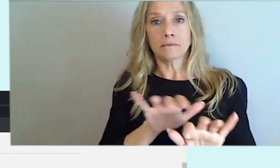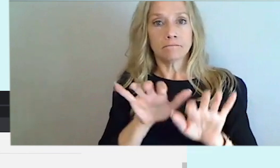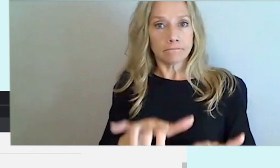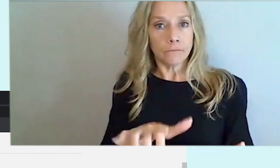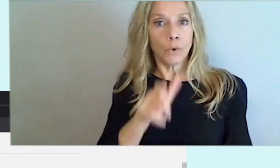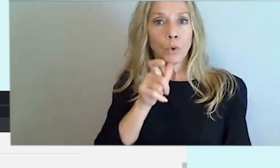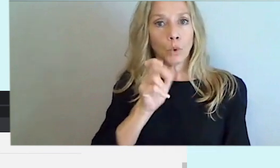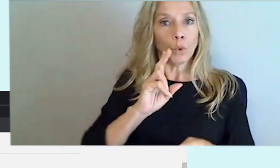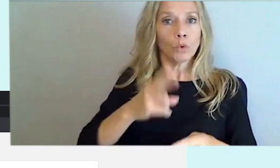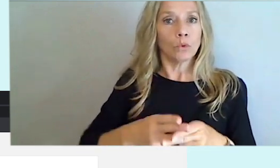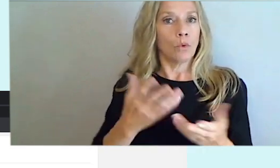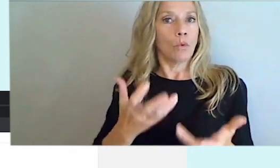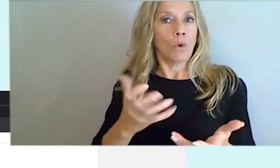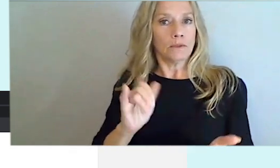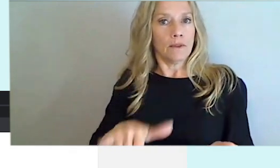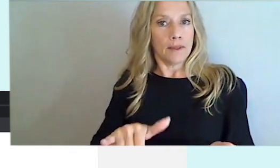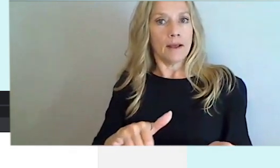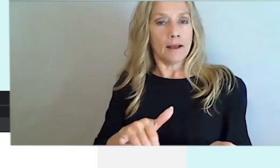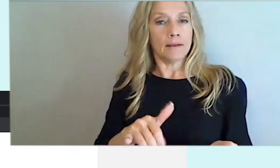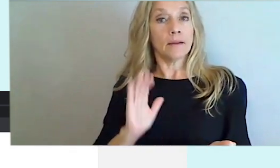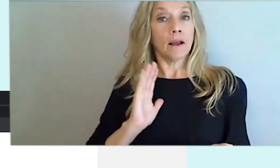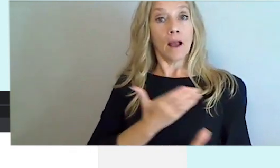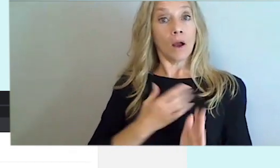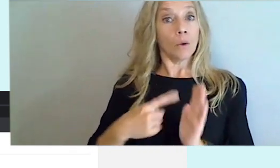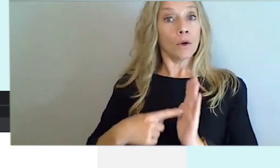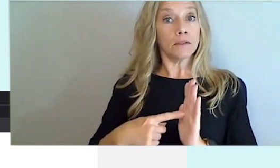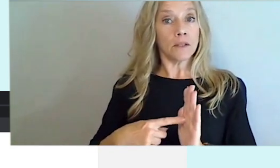In this example, Adam also has medical bills.